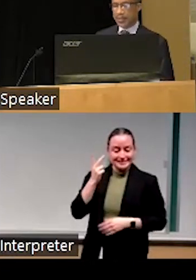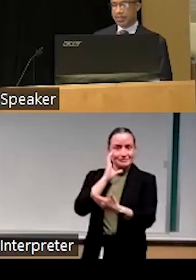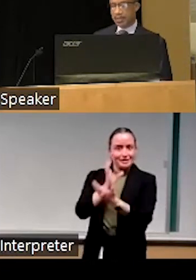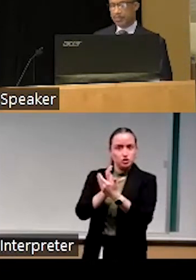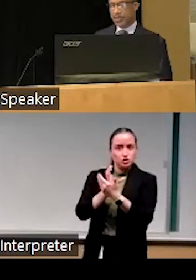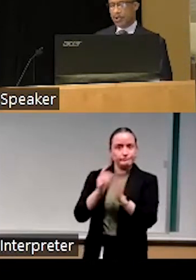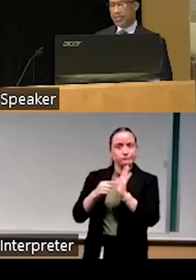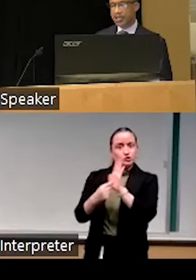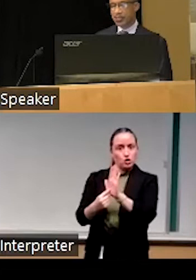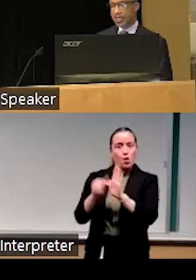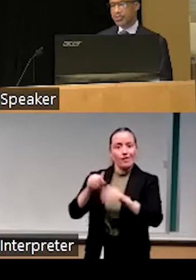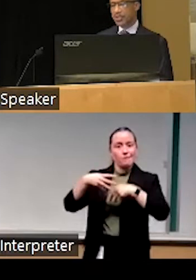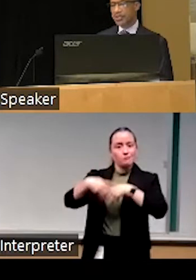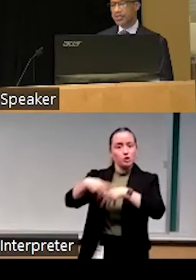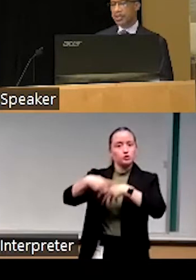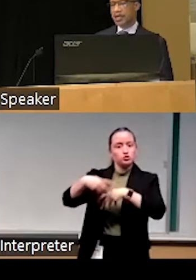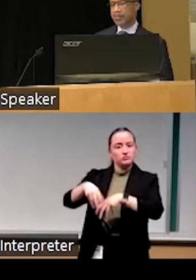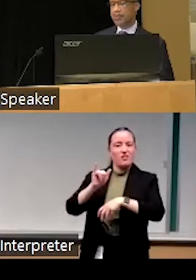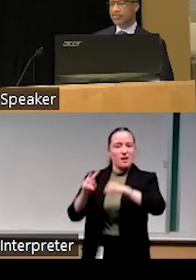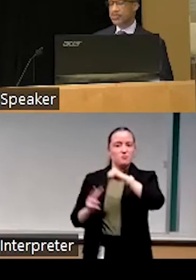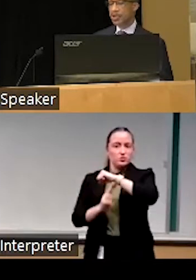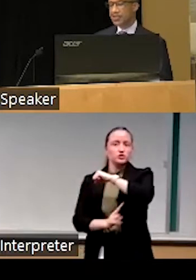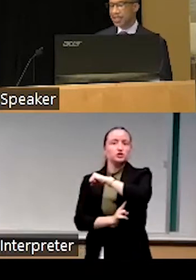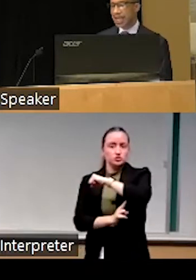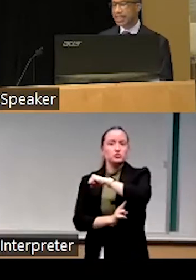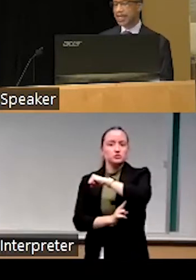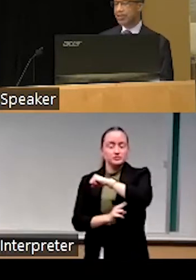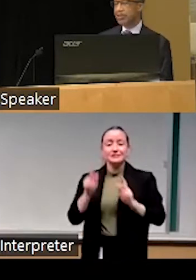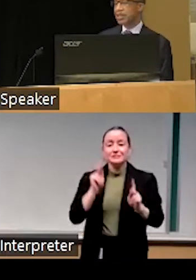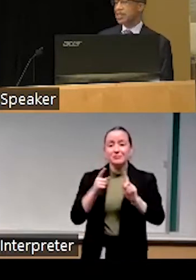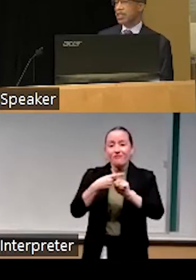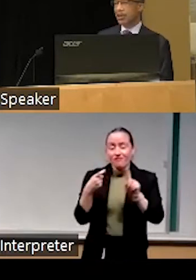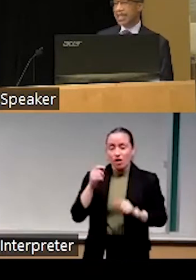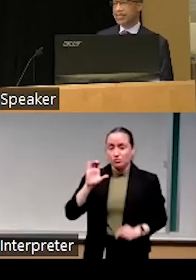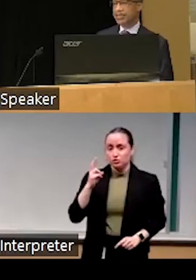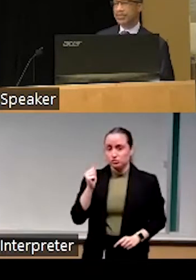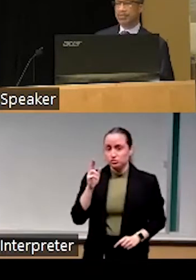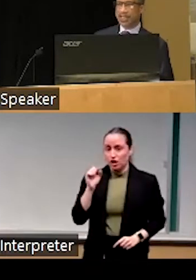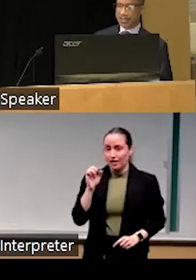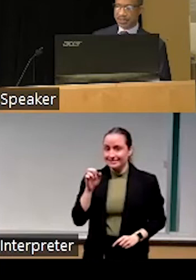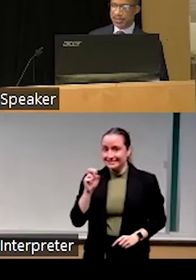um the the march on the bridge in which people from Charleston got together all ages races